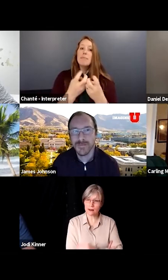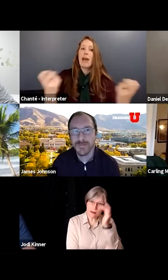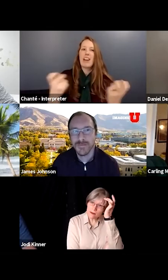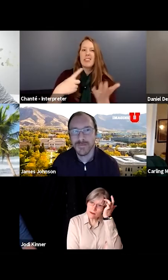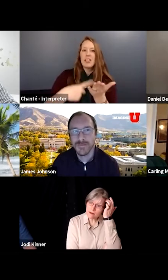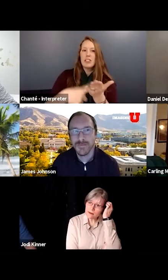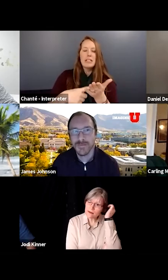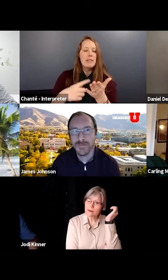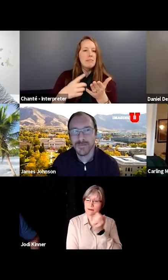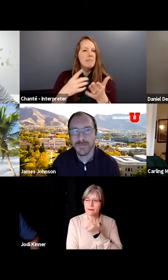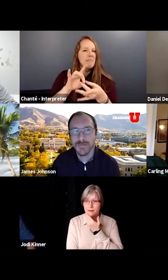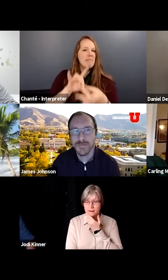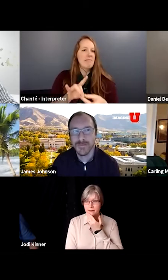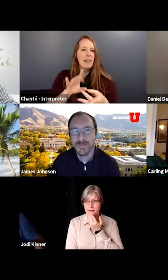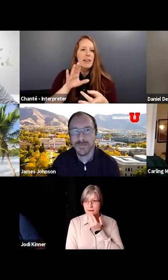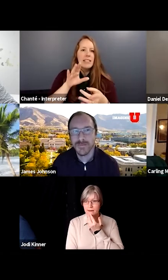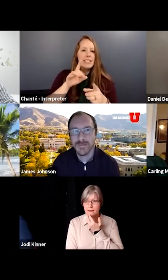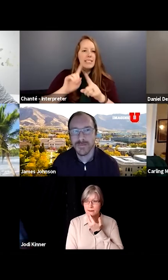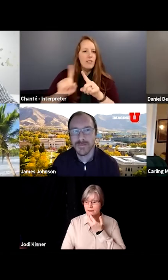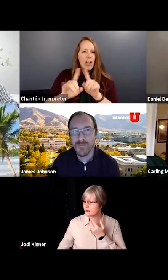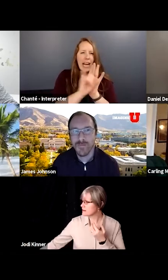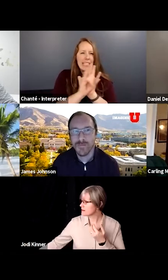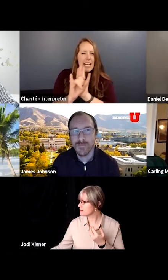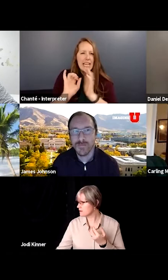I have amazing panelists that will be helping me